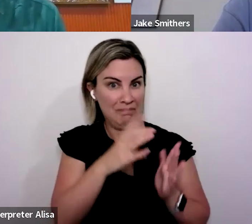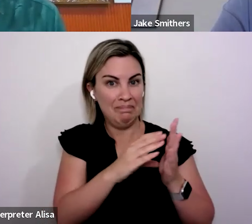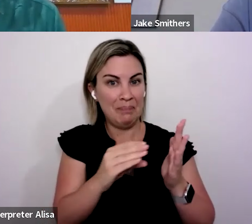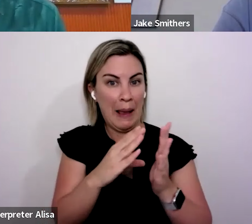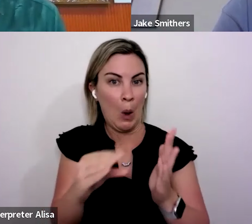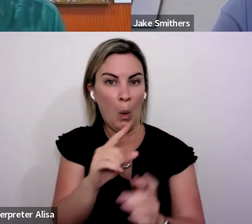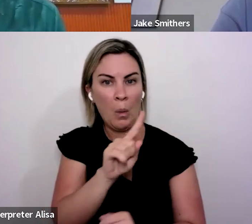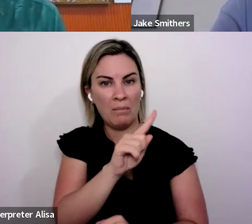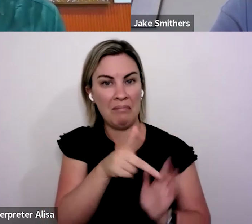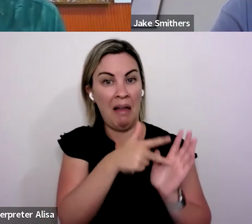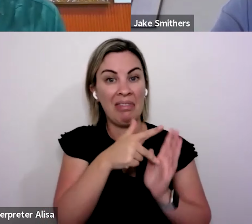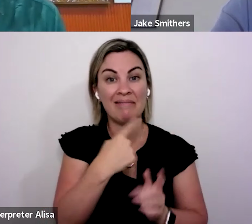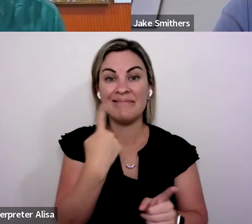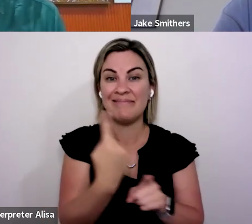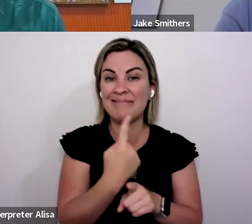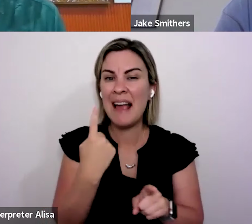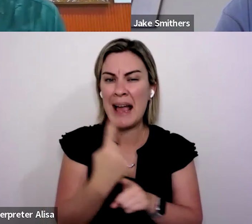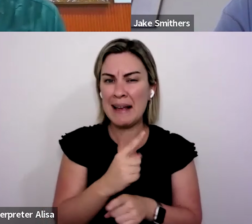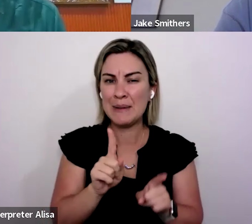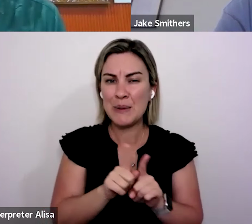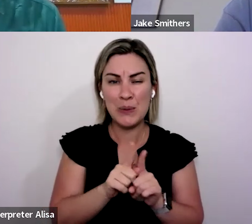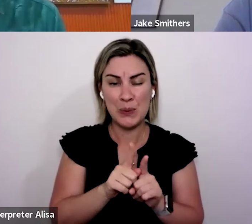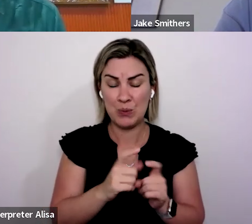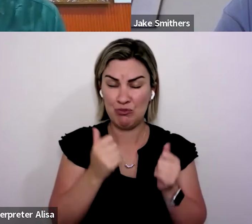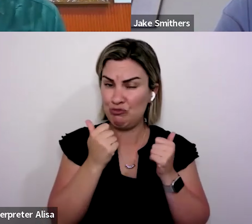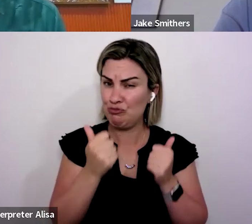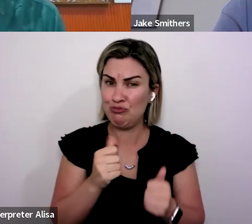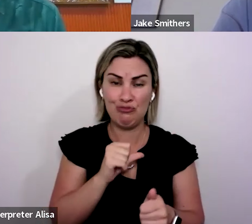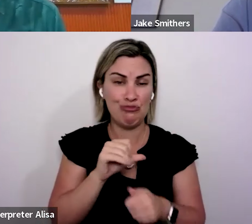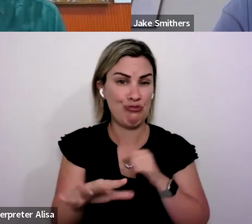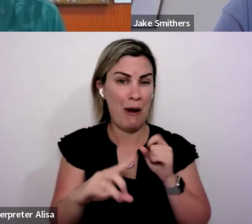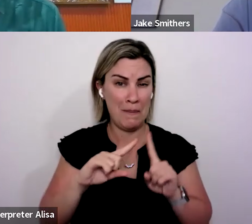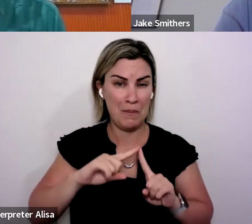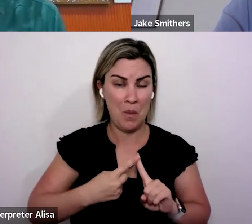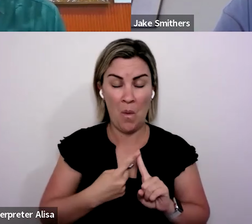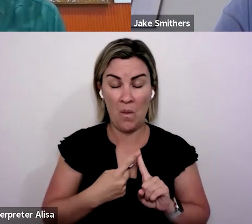earlier that that's some really great points. I think from us, as well I really want to echo what Trish